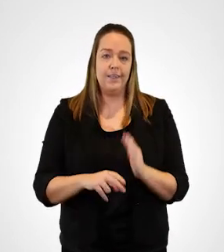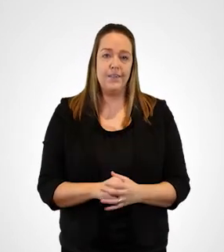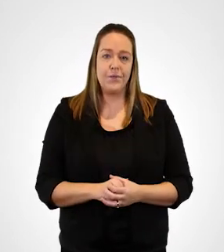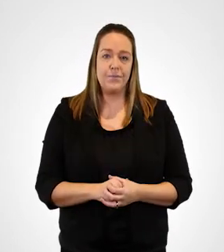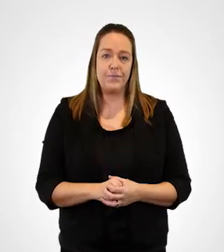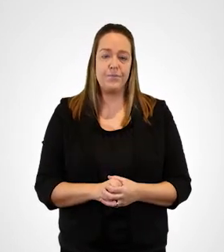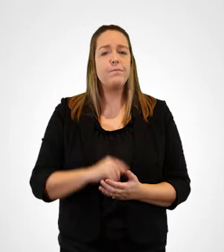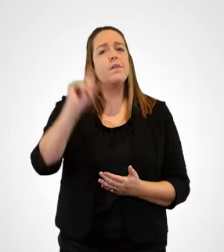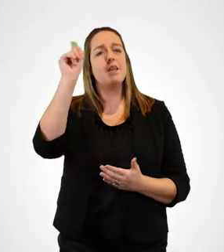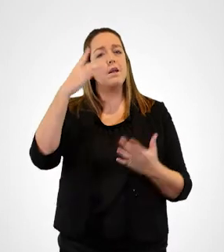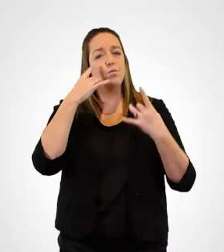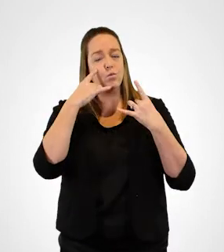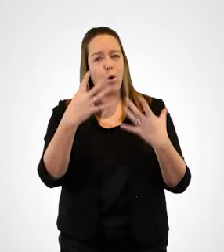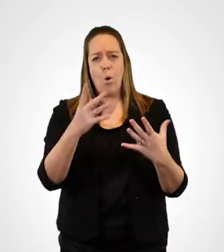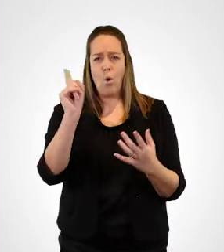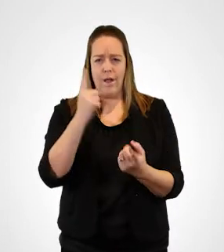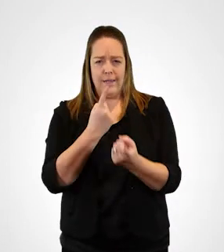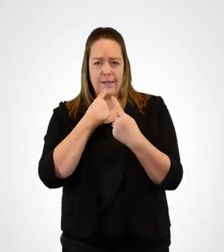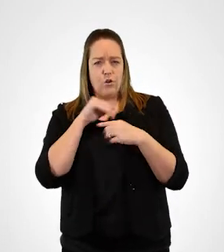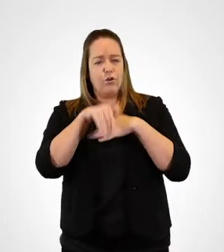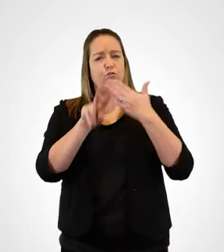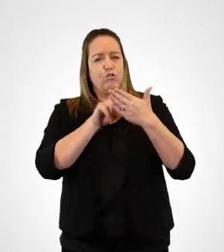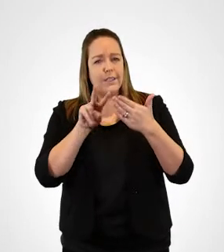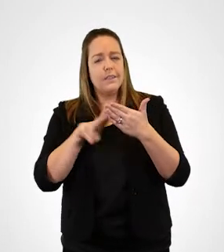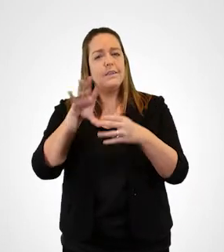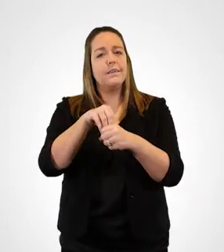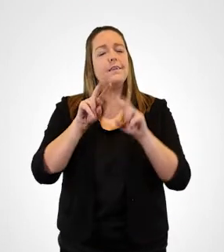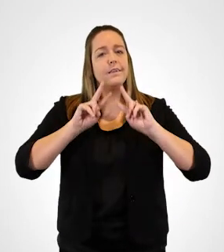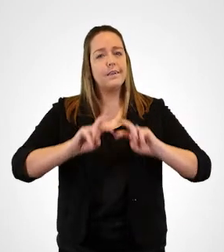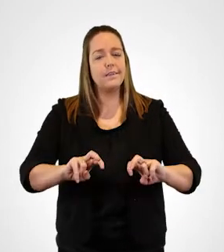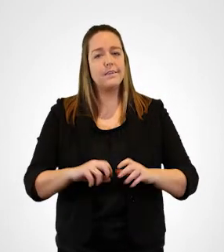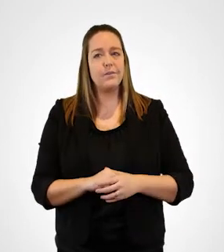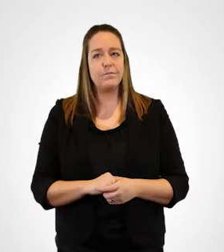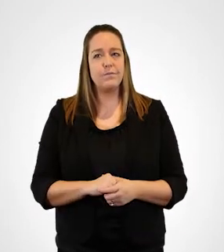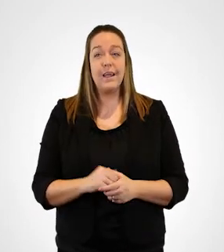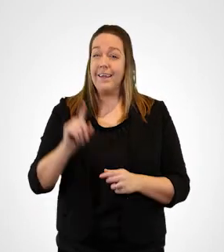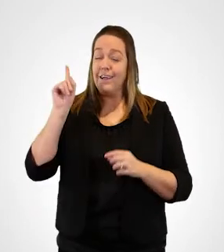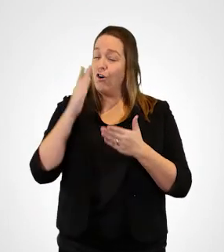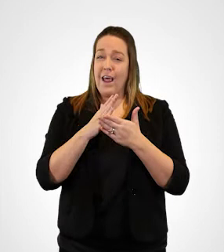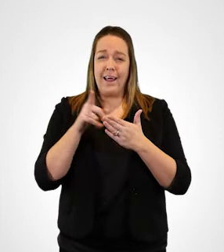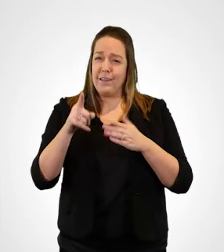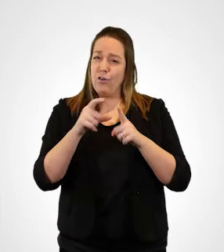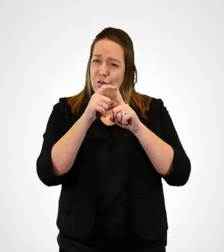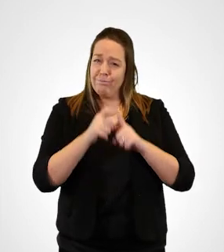is what was predicting reading in our study. Now, this is quite a complicated study,